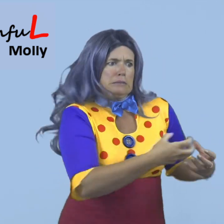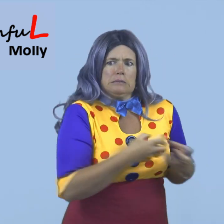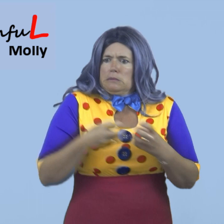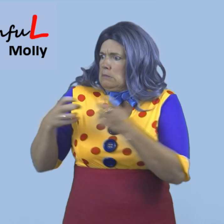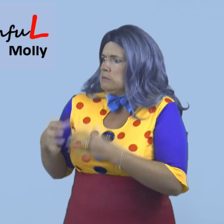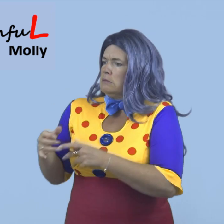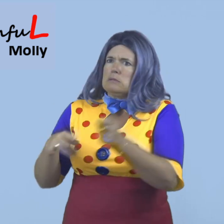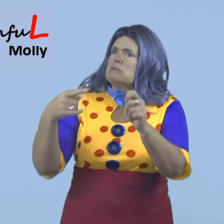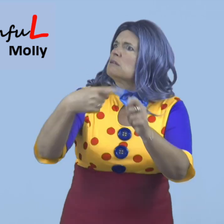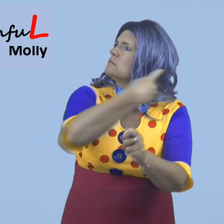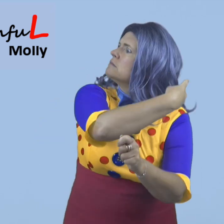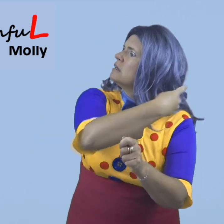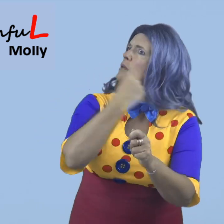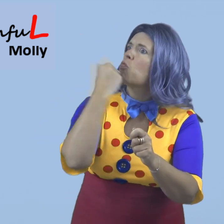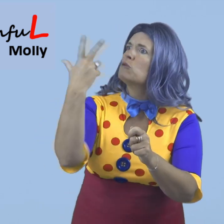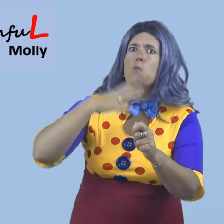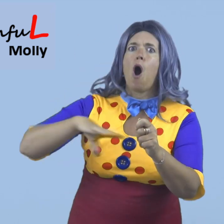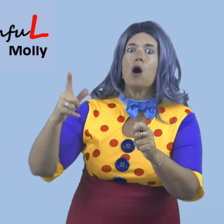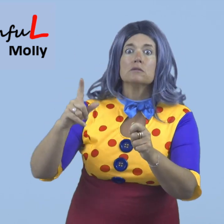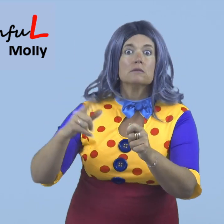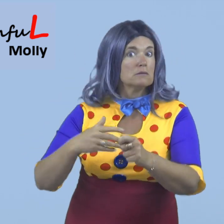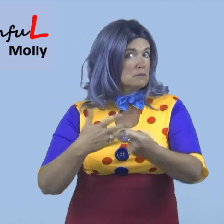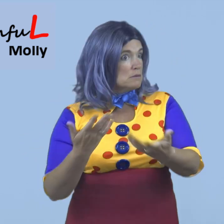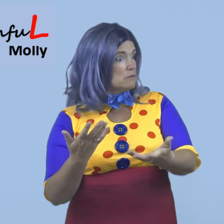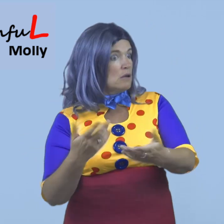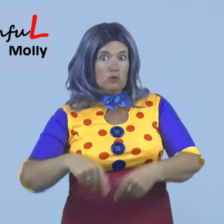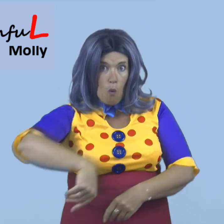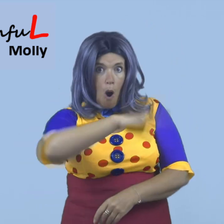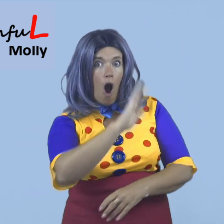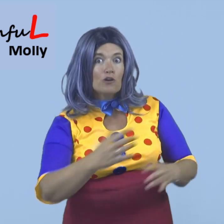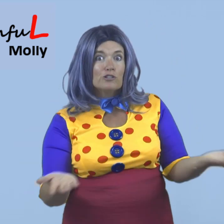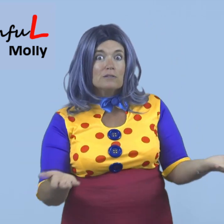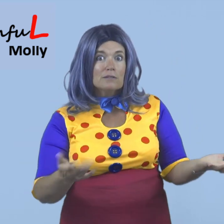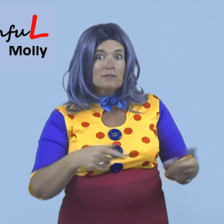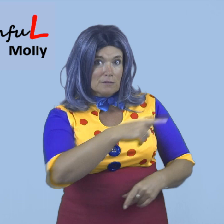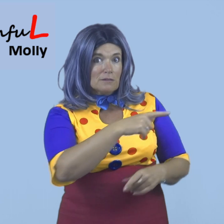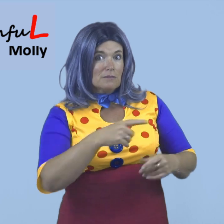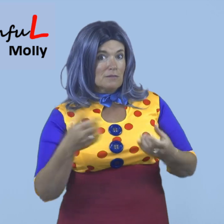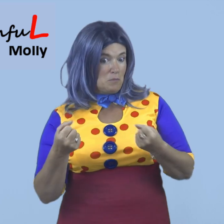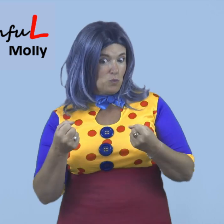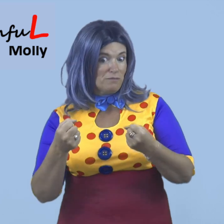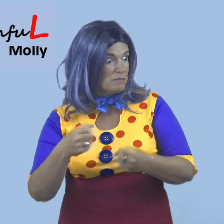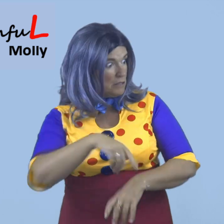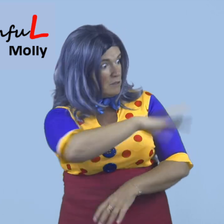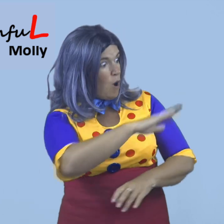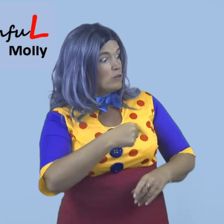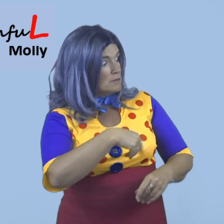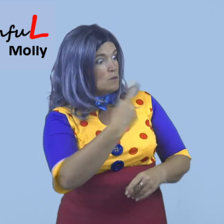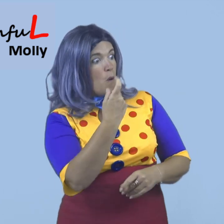moved the float onto the next house. Catching up Meg announced, “Number 3 wants another silver top.” "Number 3 wants another silver top." “Great,” said Bob, just go and take one.